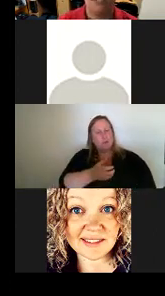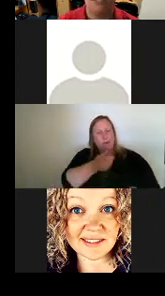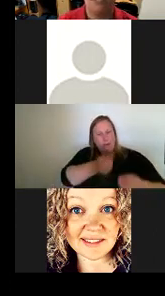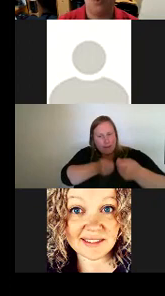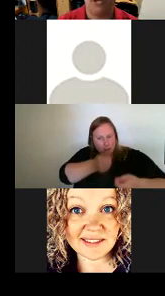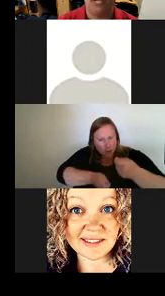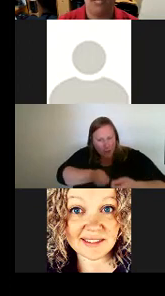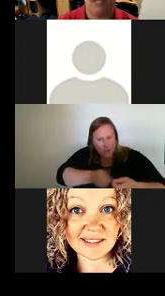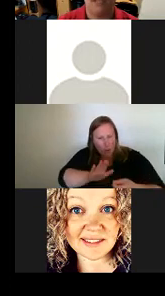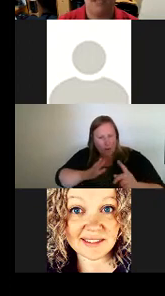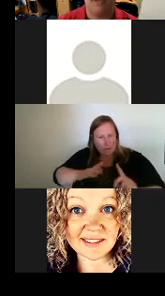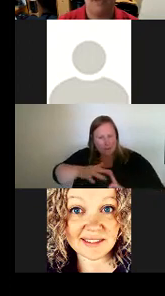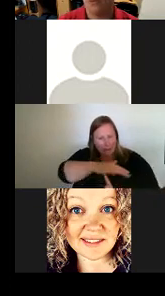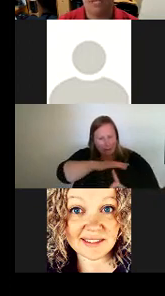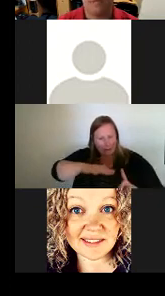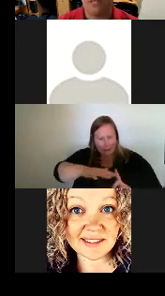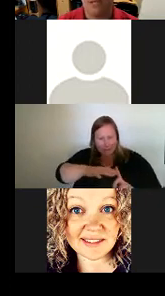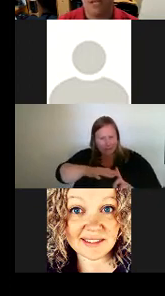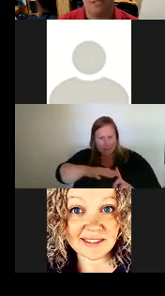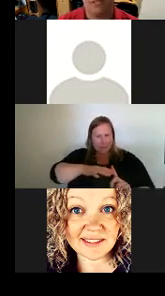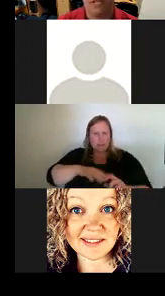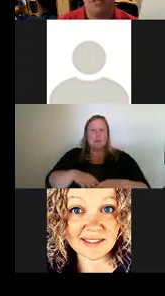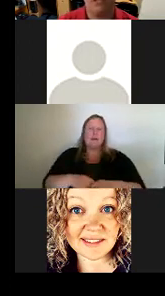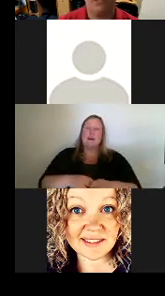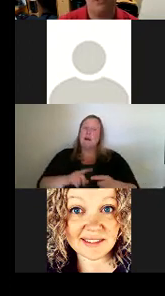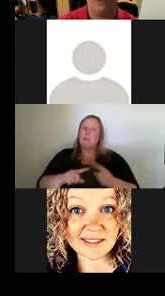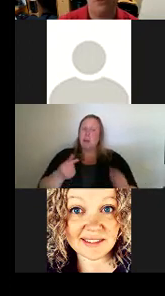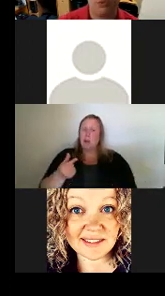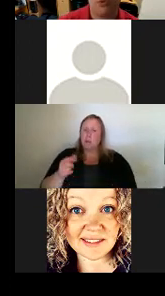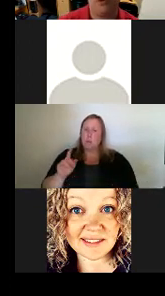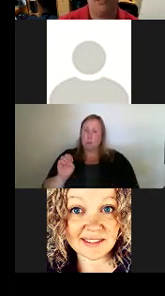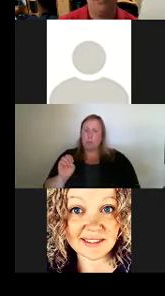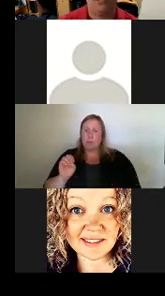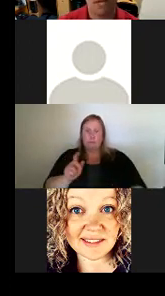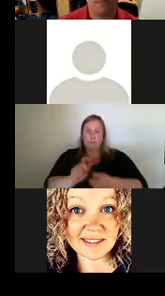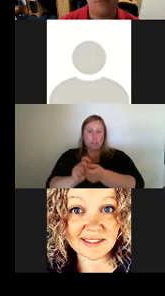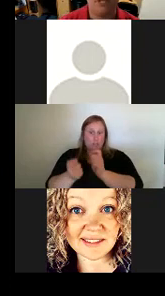GOOGLE HAS MADE SOME EXCELLENT CHANGES TO ENSURE CAPABILITY